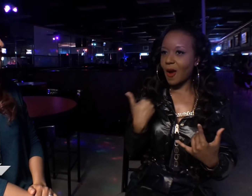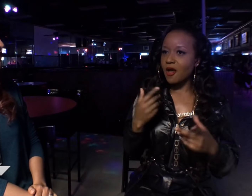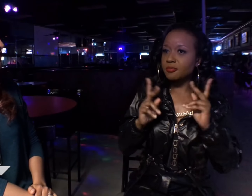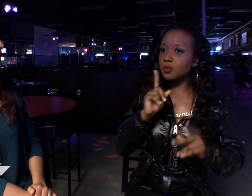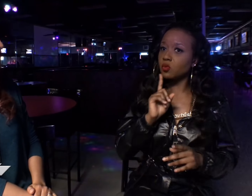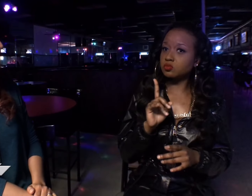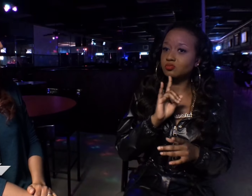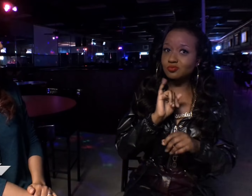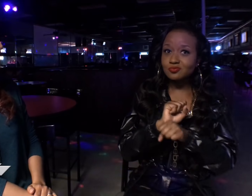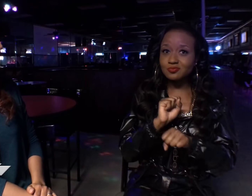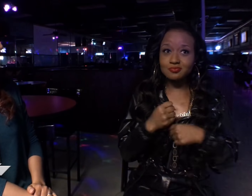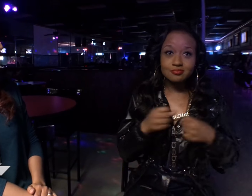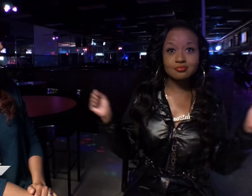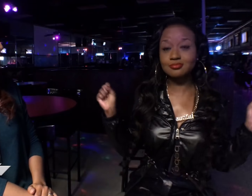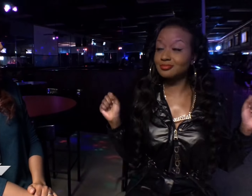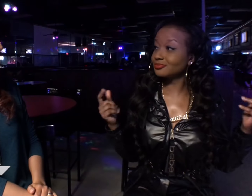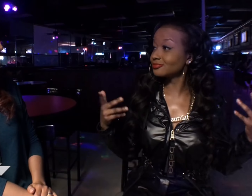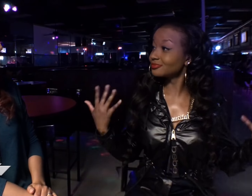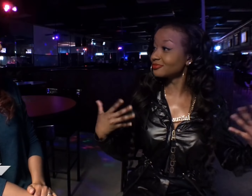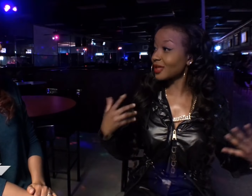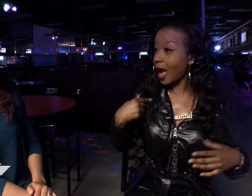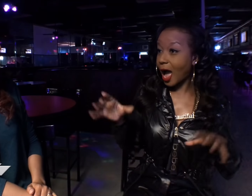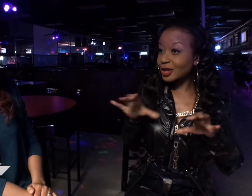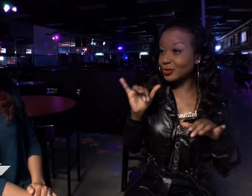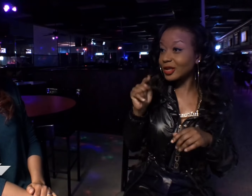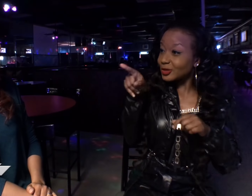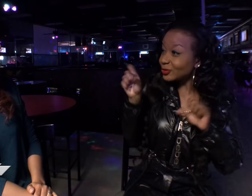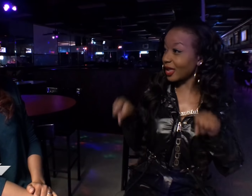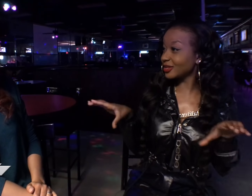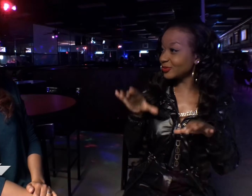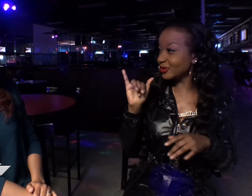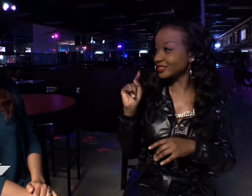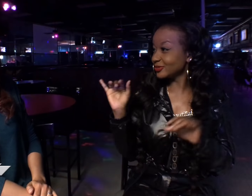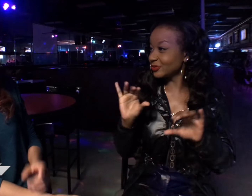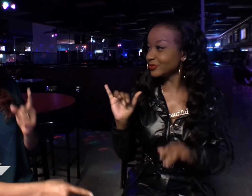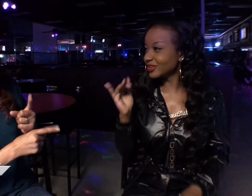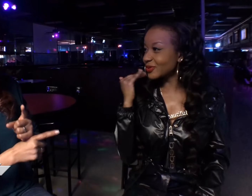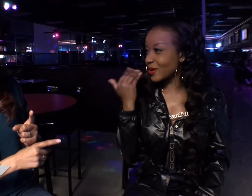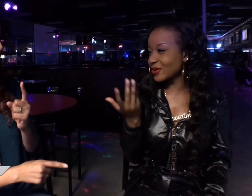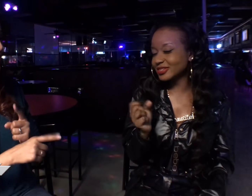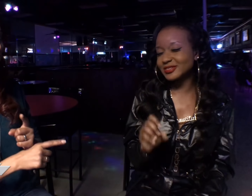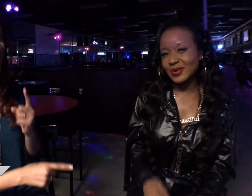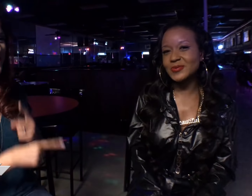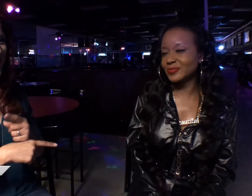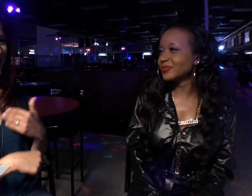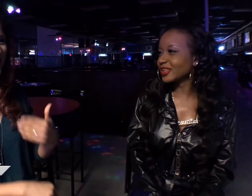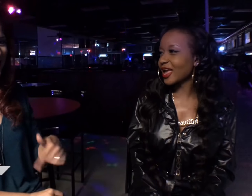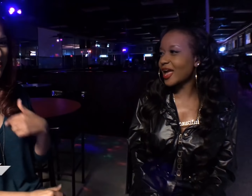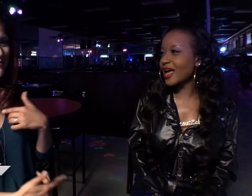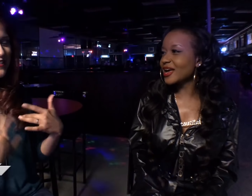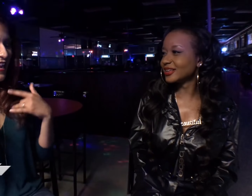There are people who come out of their shells and say I can do it and you can too.